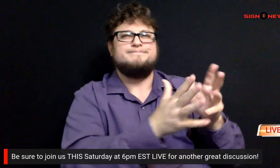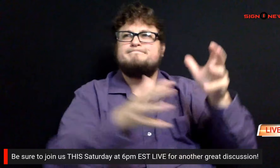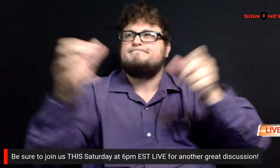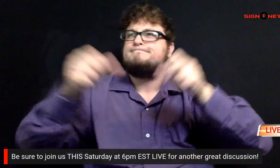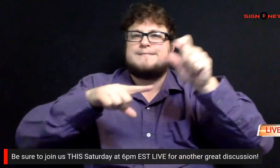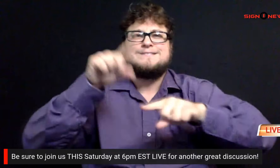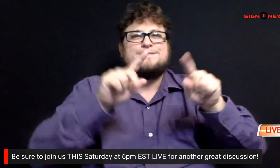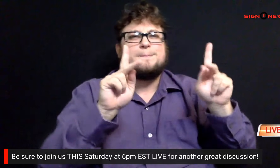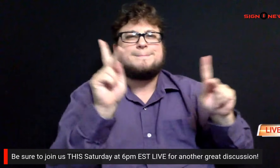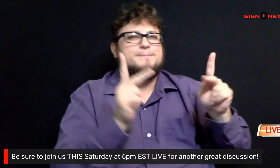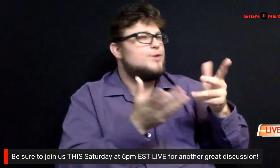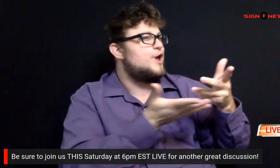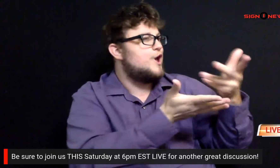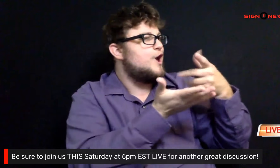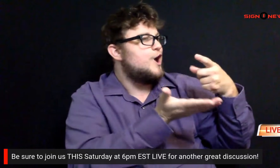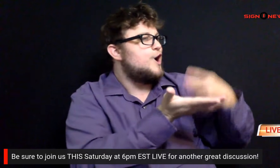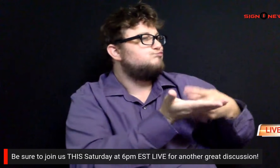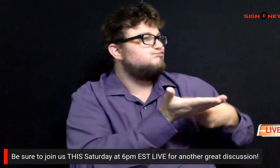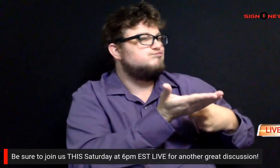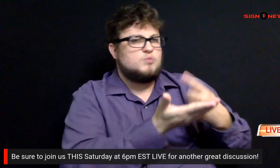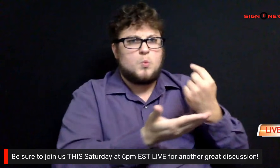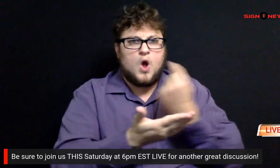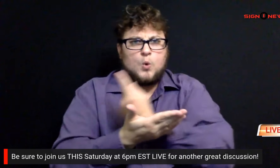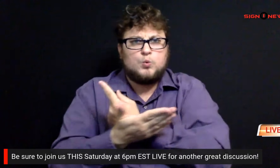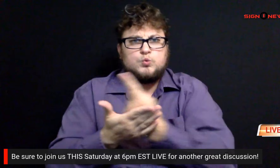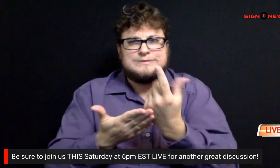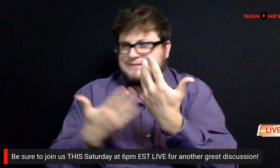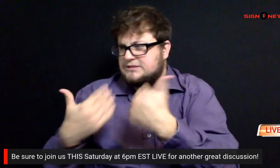join us for a live panel of diverse guests to a live panel of diverse guests to discuss